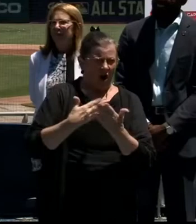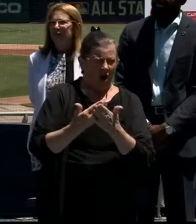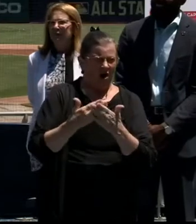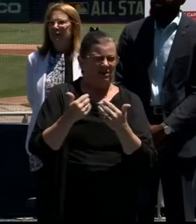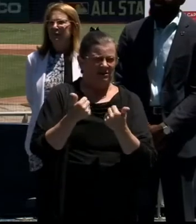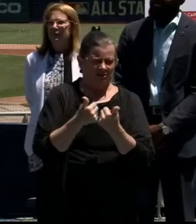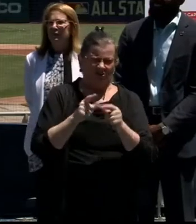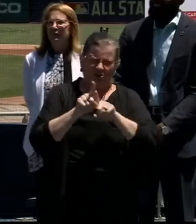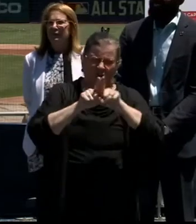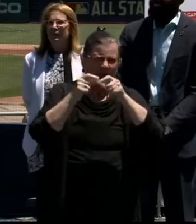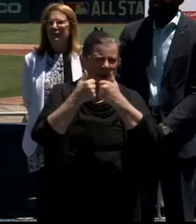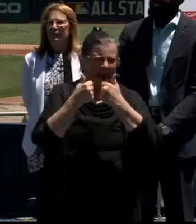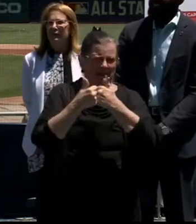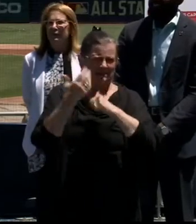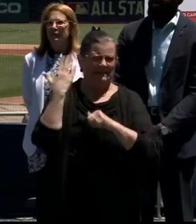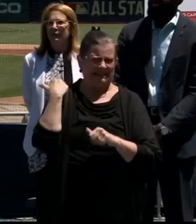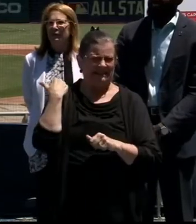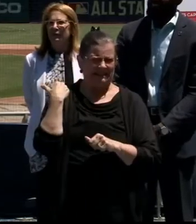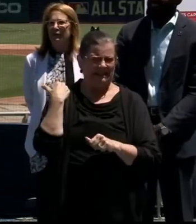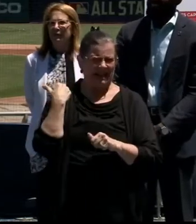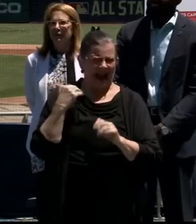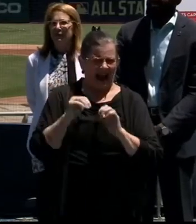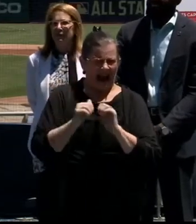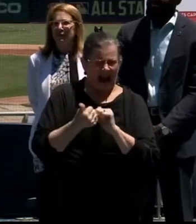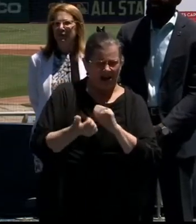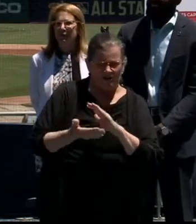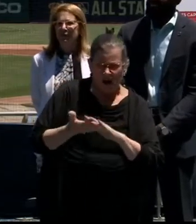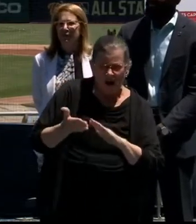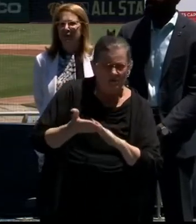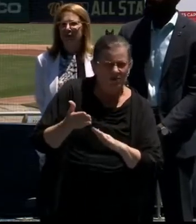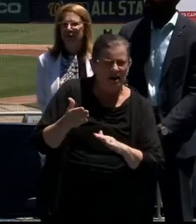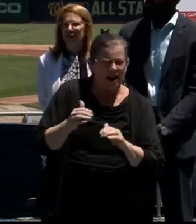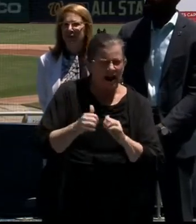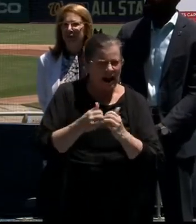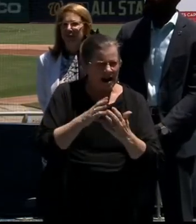TO MAKE SURE THAT NOT ONLY DID WE OPERATE AS GOOD AS THE LAST ONE BUT EVEN BETTER.